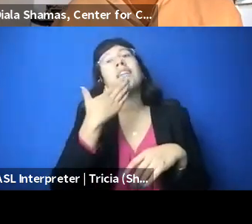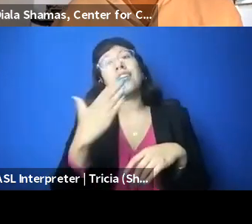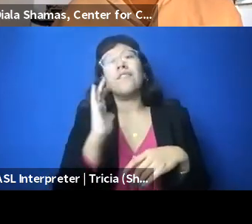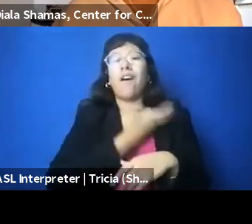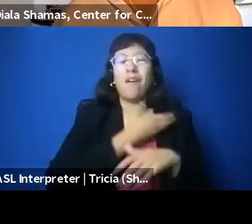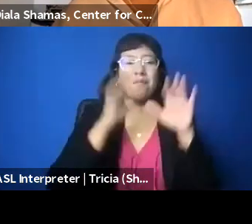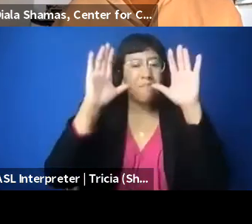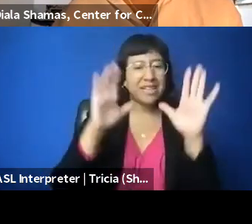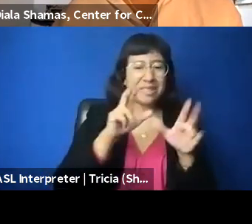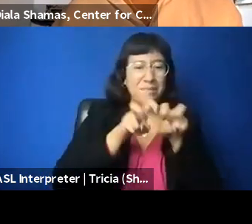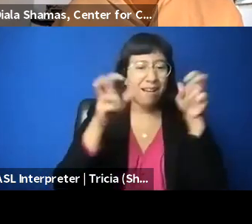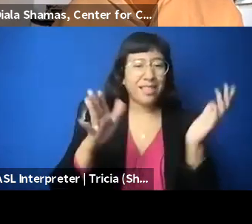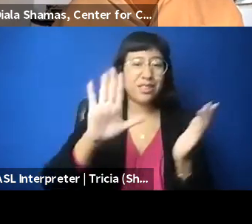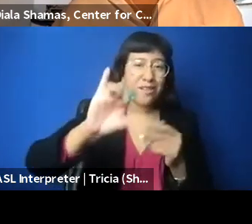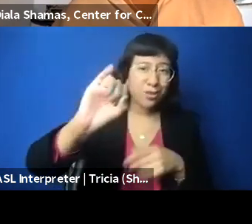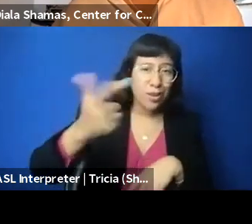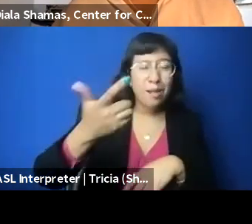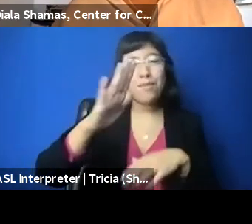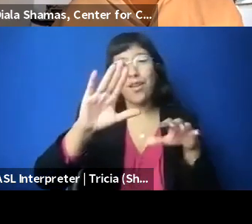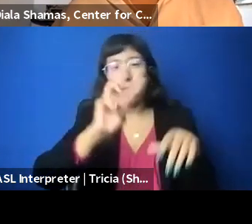and their organizations, you can follow us on Twitter